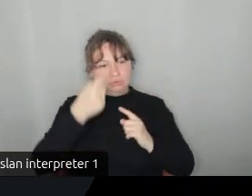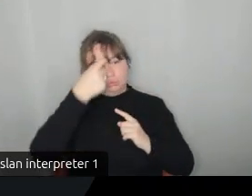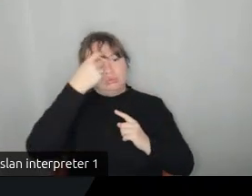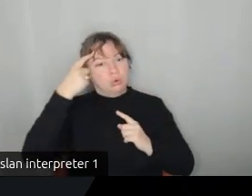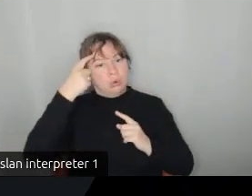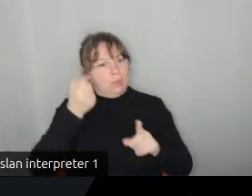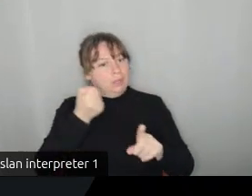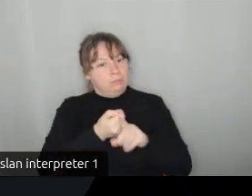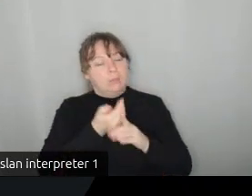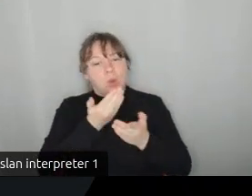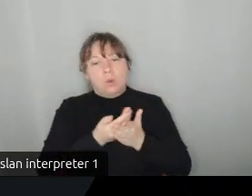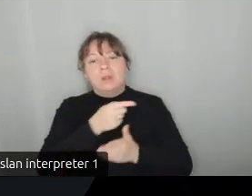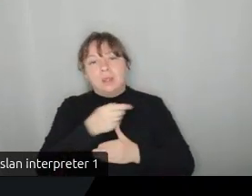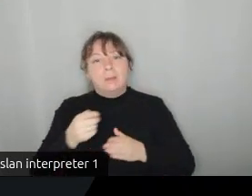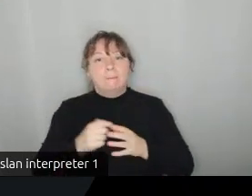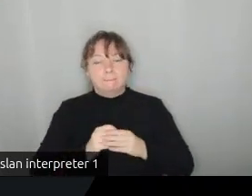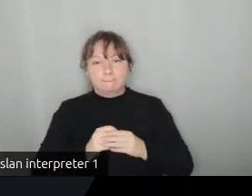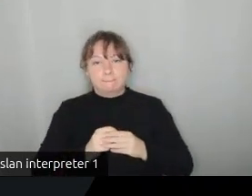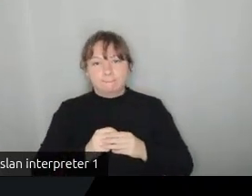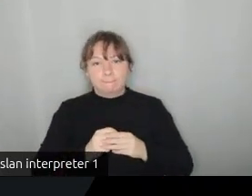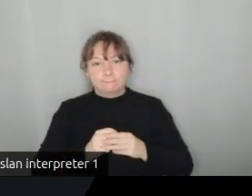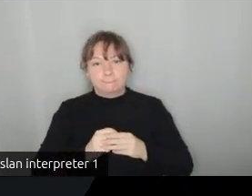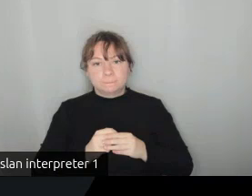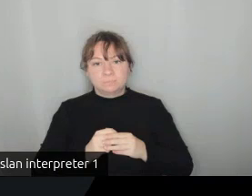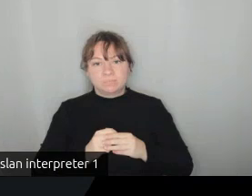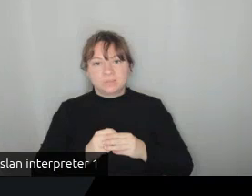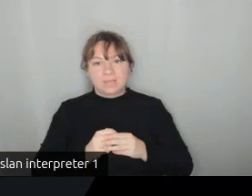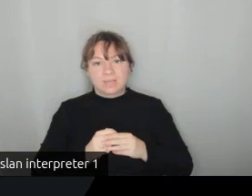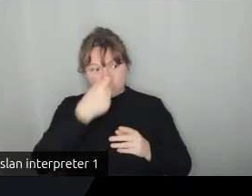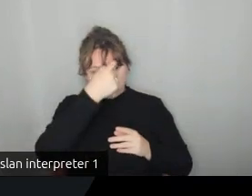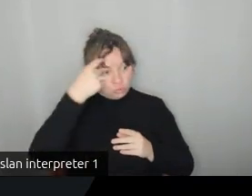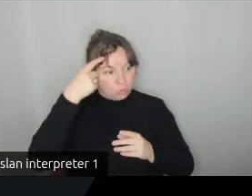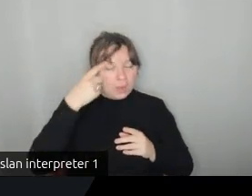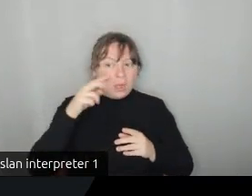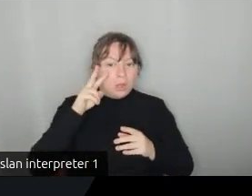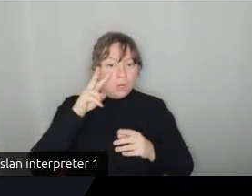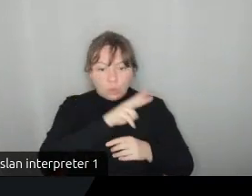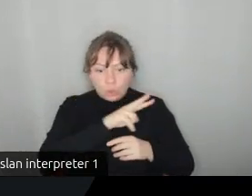remember that there is not fit presentation of what a what a survivor of domestic family